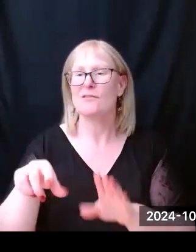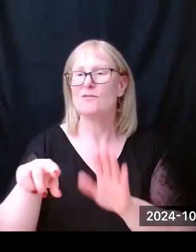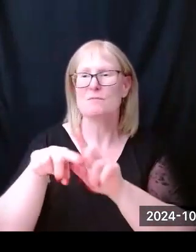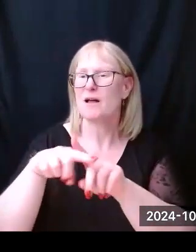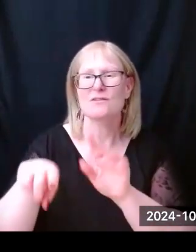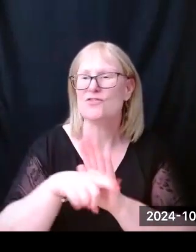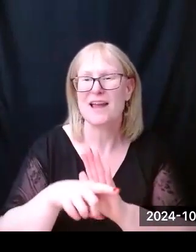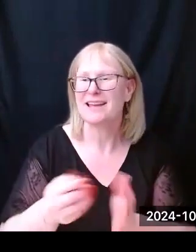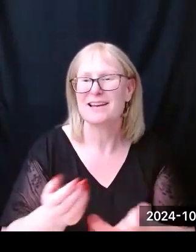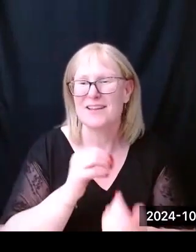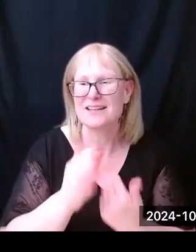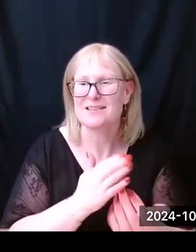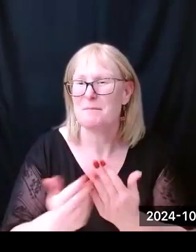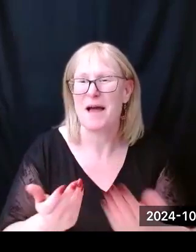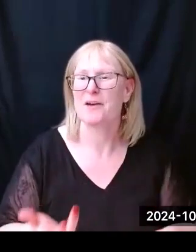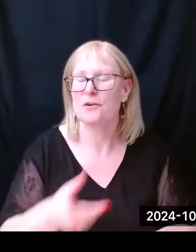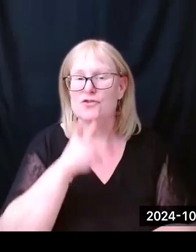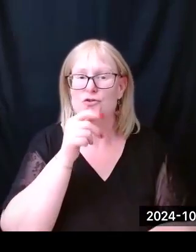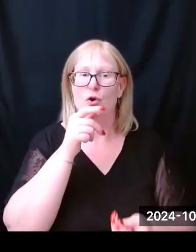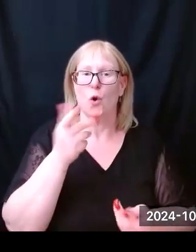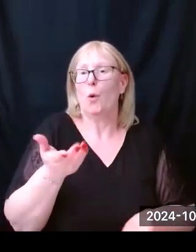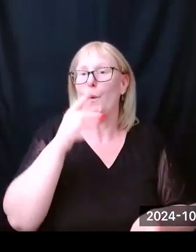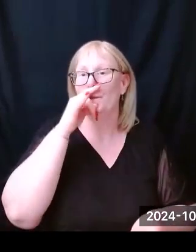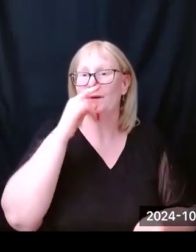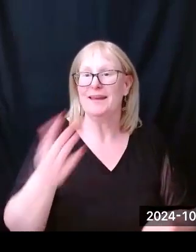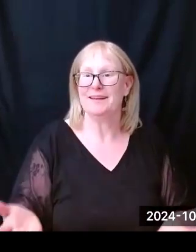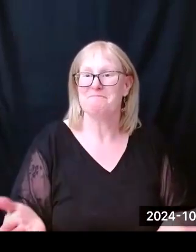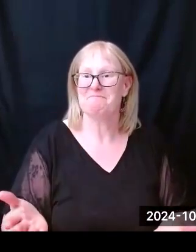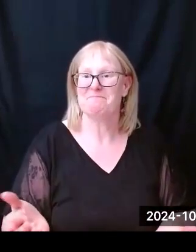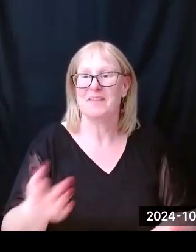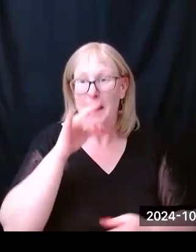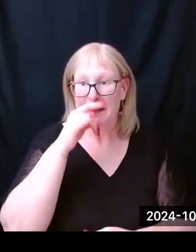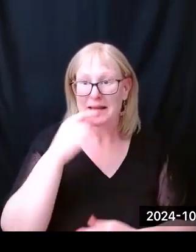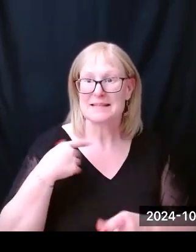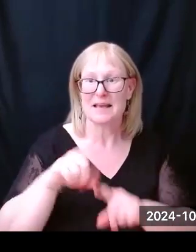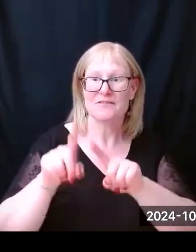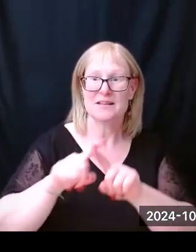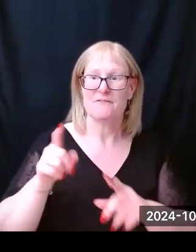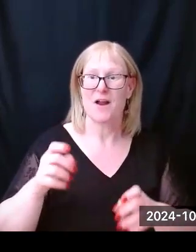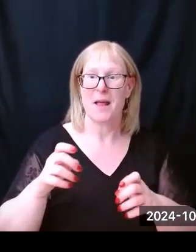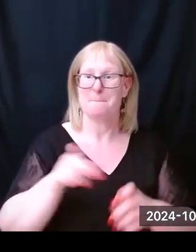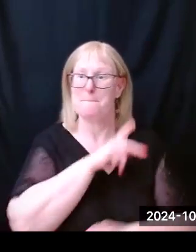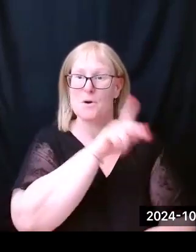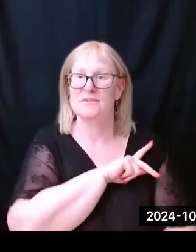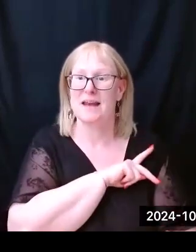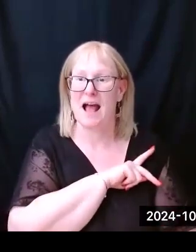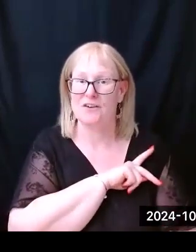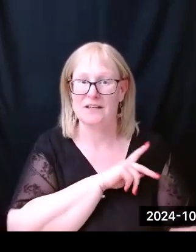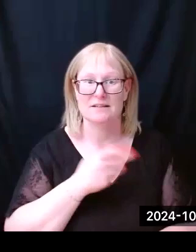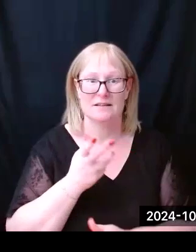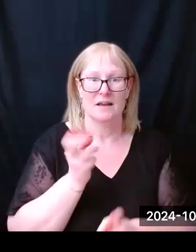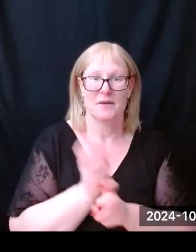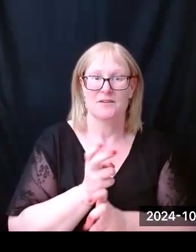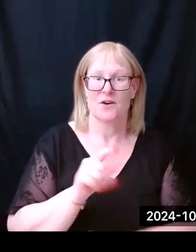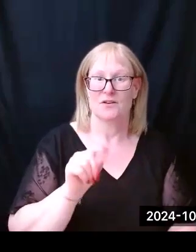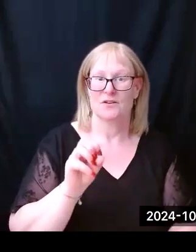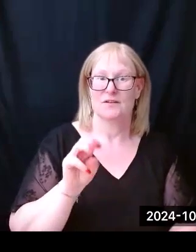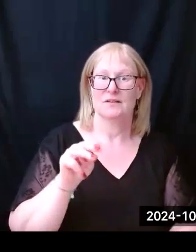Kids have different temperaments. And I come back to that joke of it's hard to understand what temperament is until you have your second child.